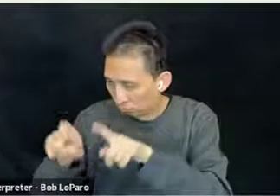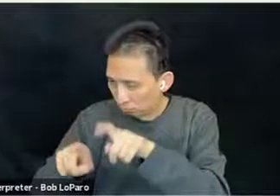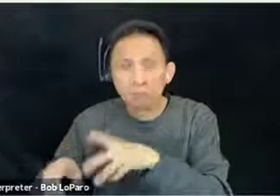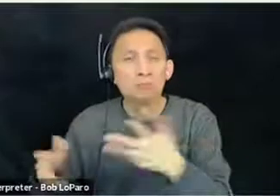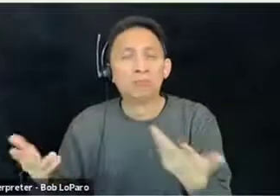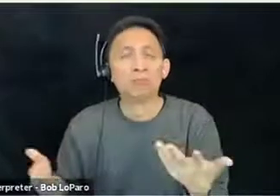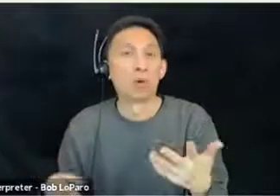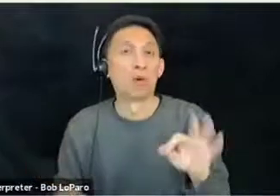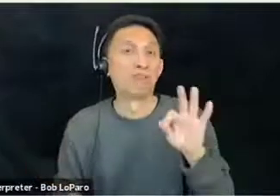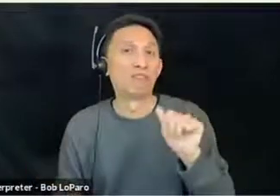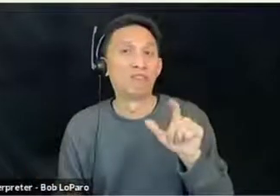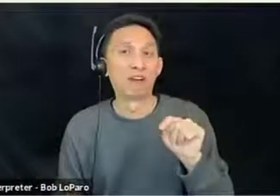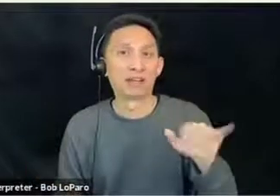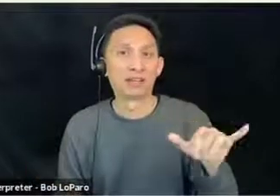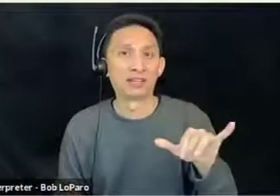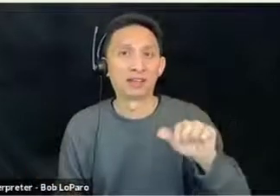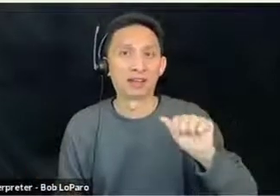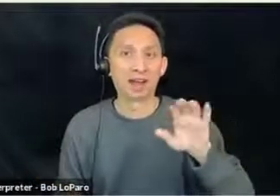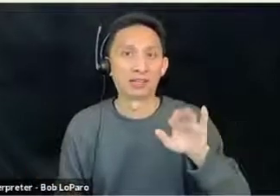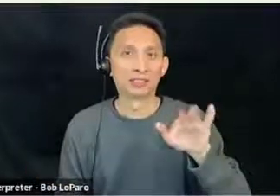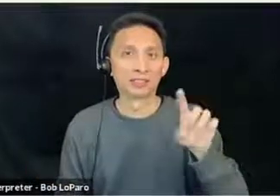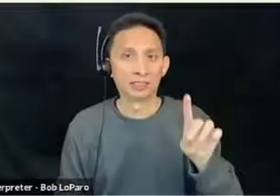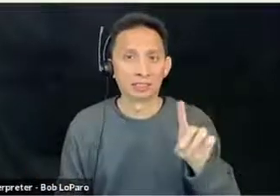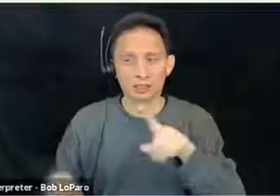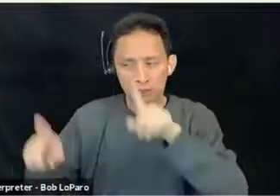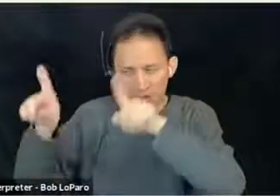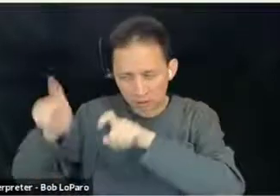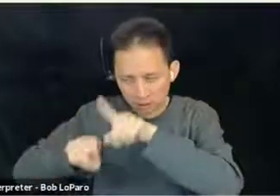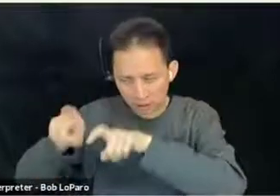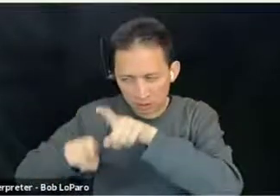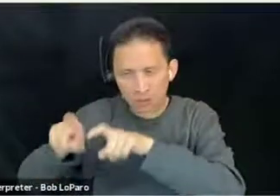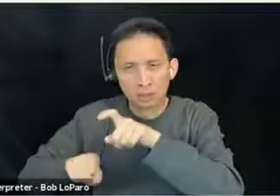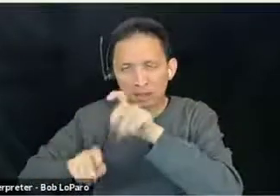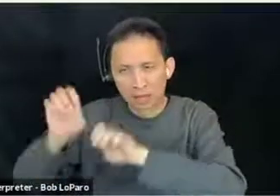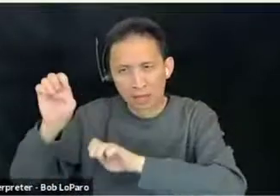And then the treatment is often